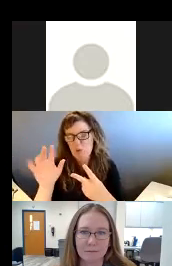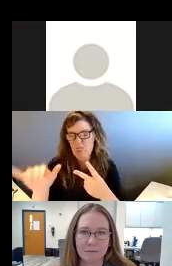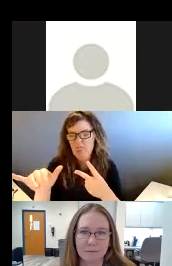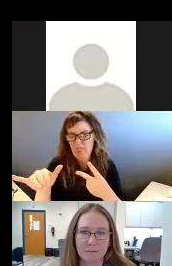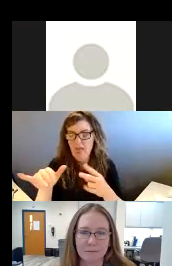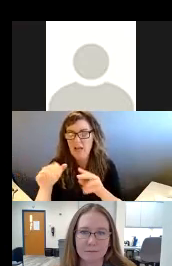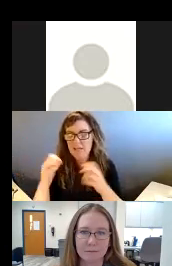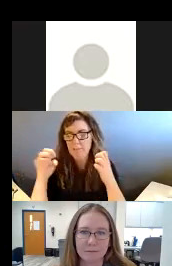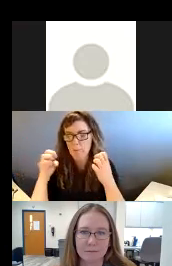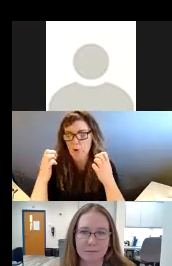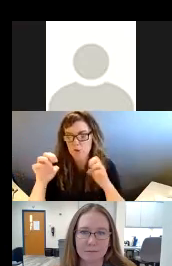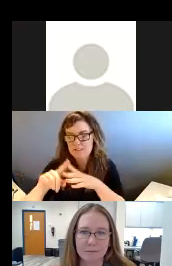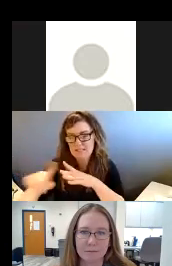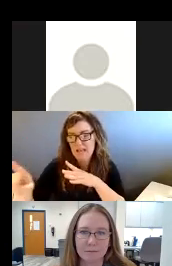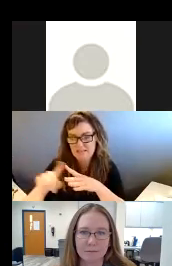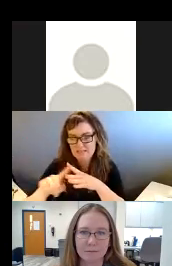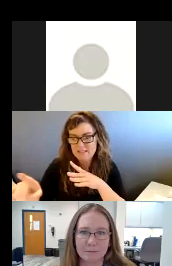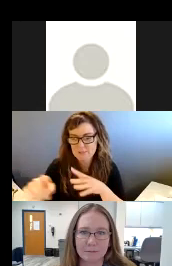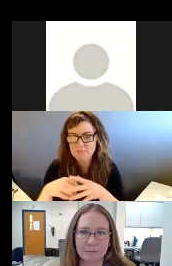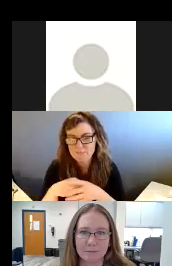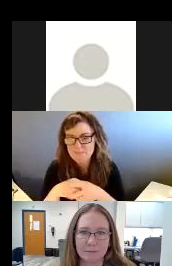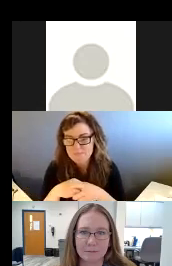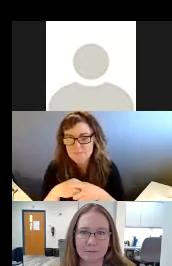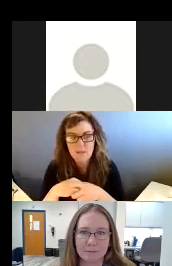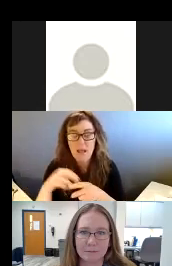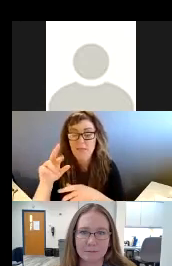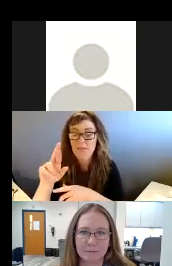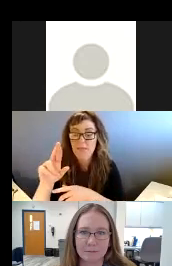THEY HAD A PORTABLE RAMP KIND OF SITTING ON THE